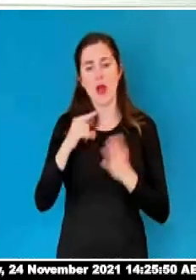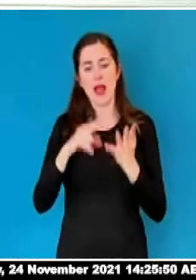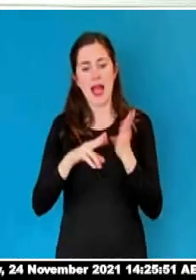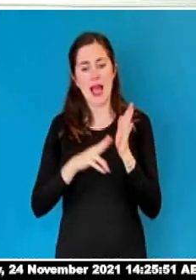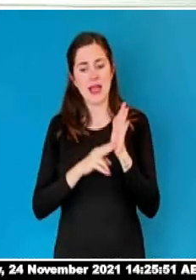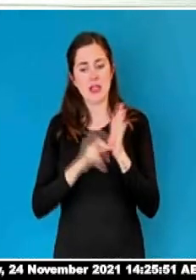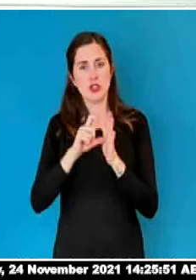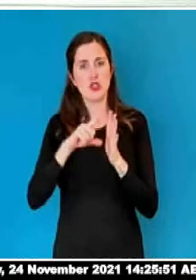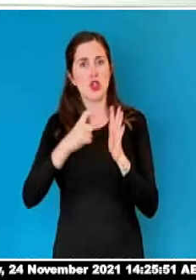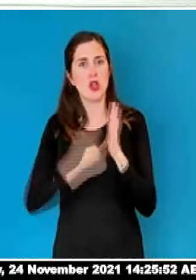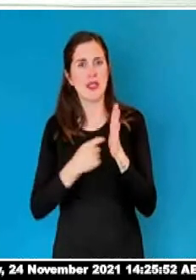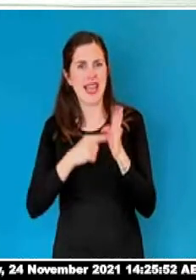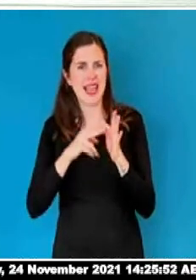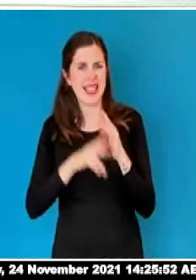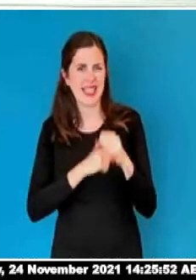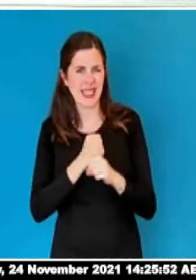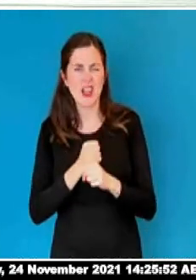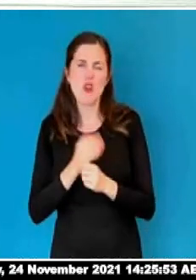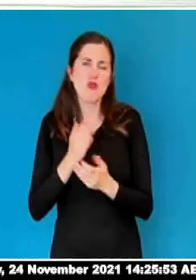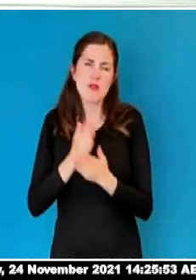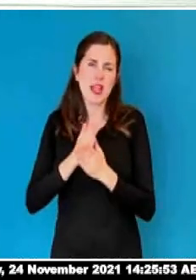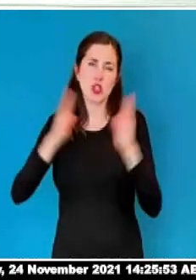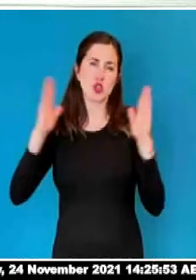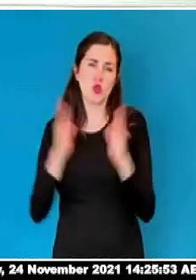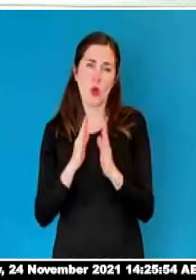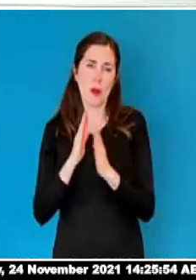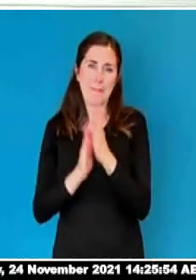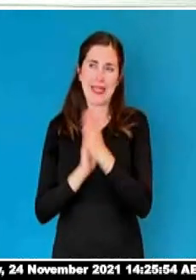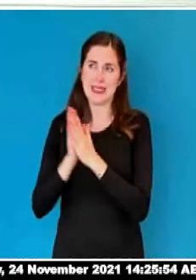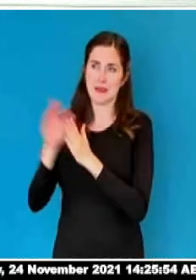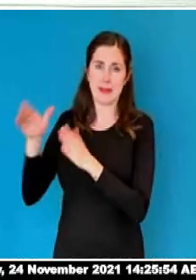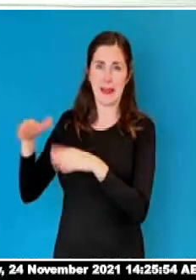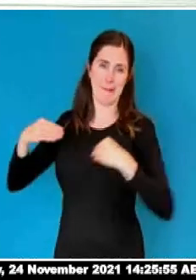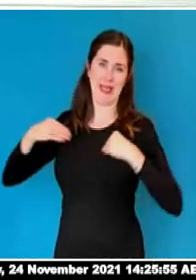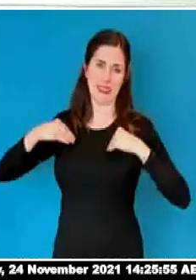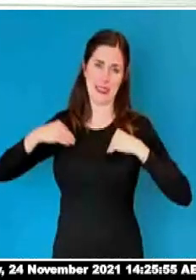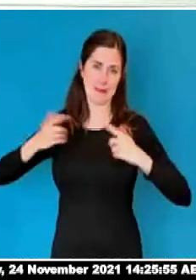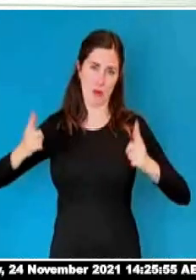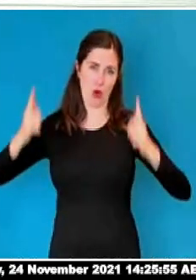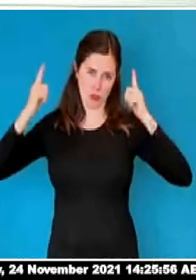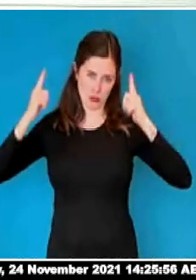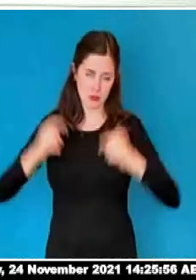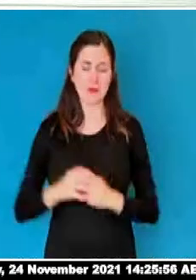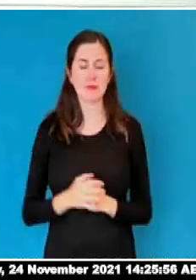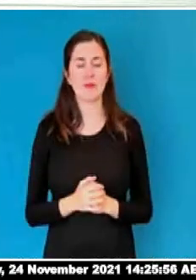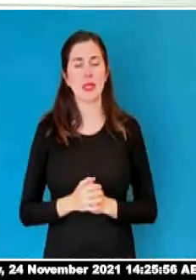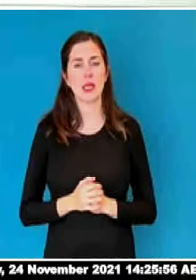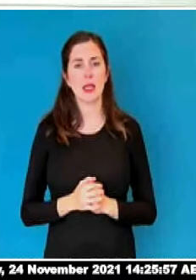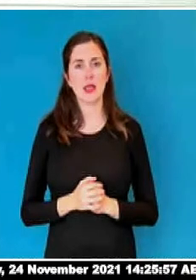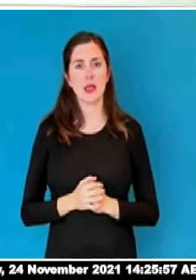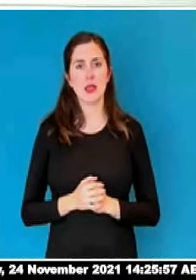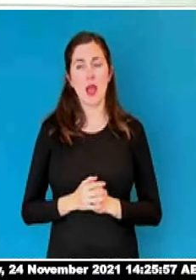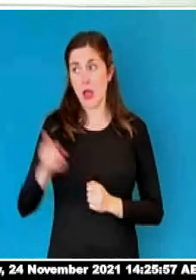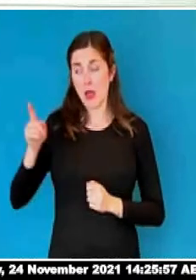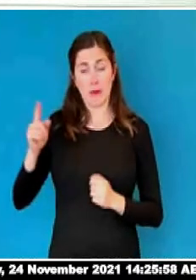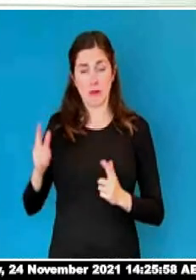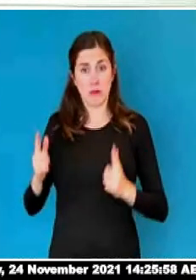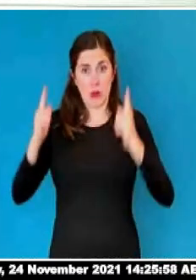employer, is that a person cannot refuse to employ